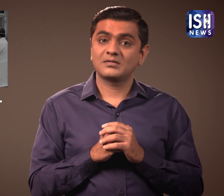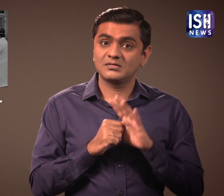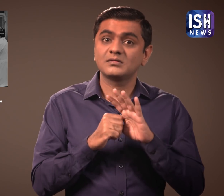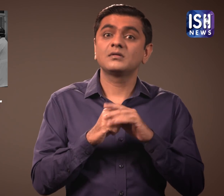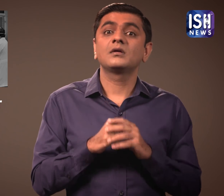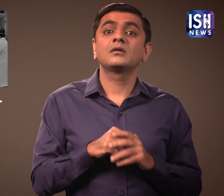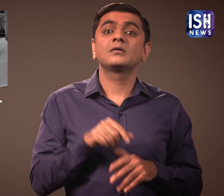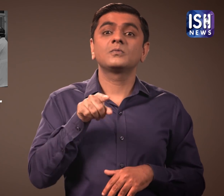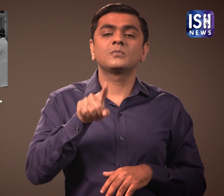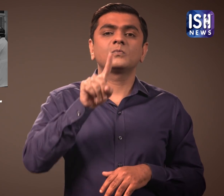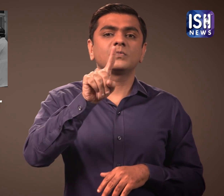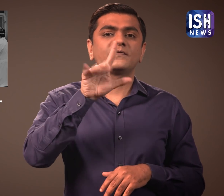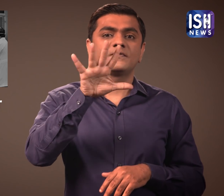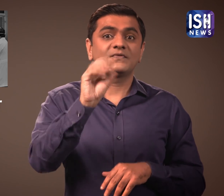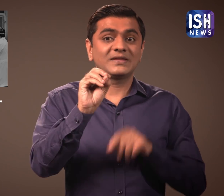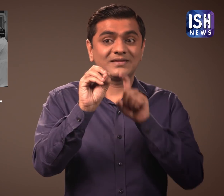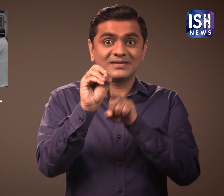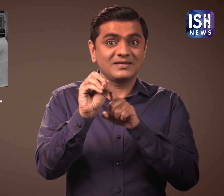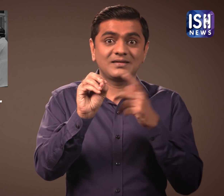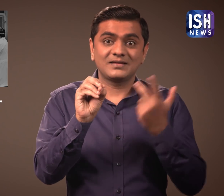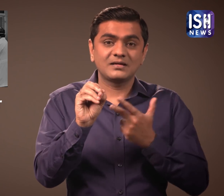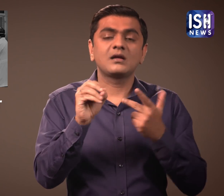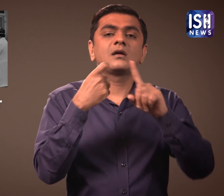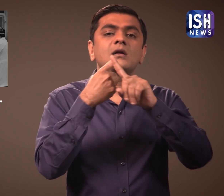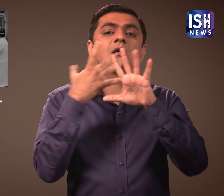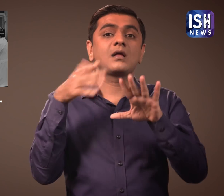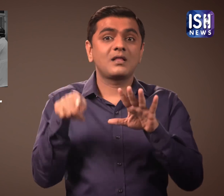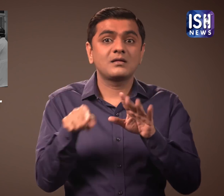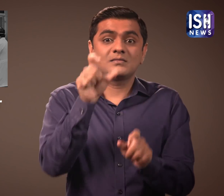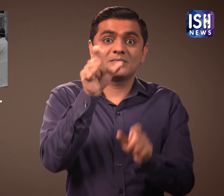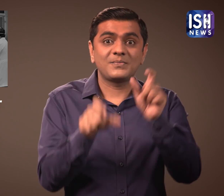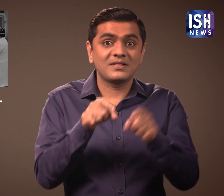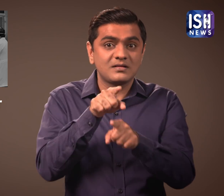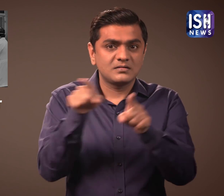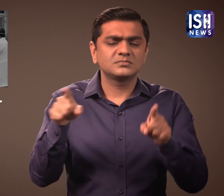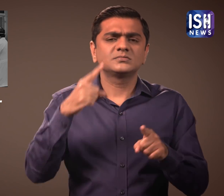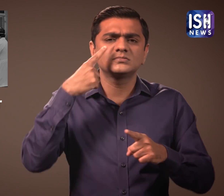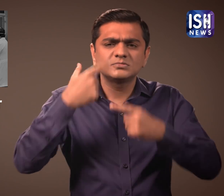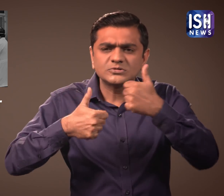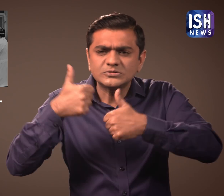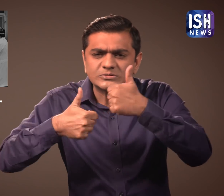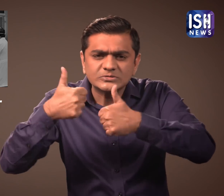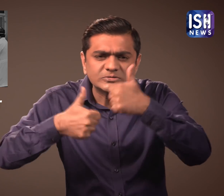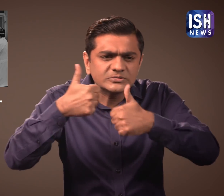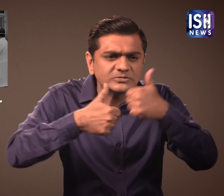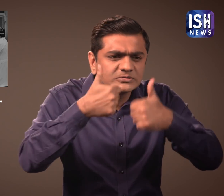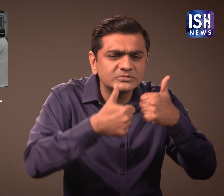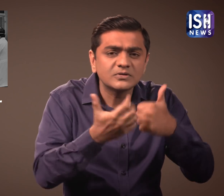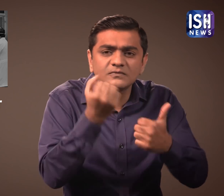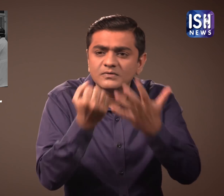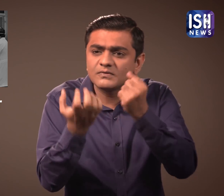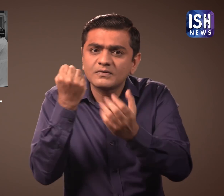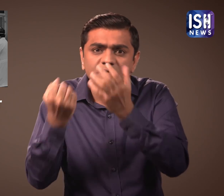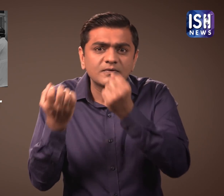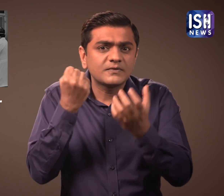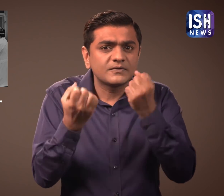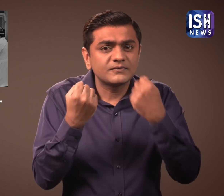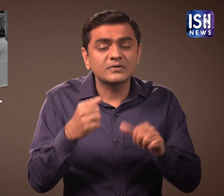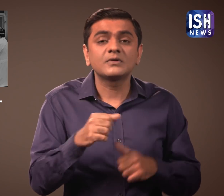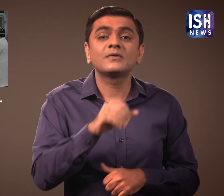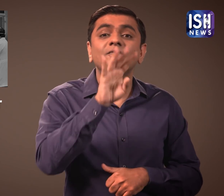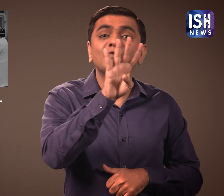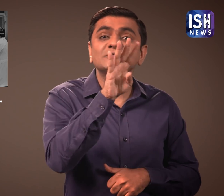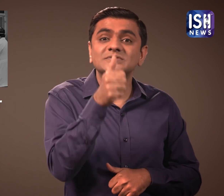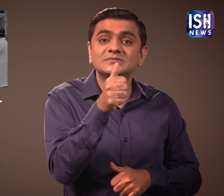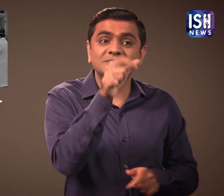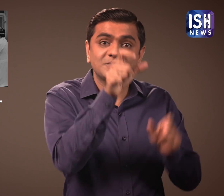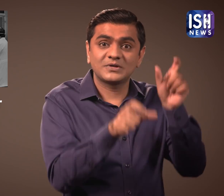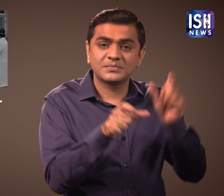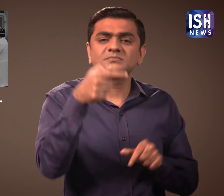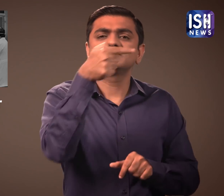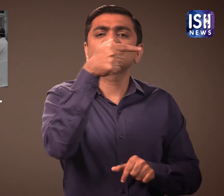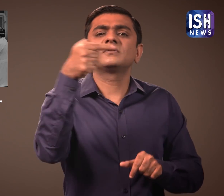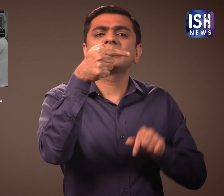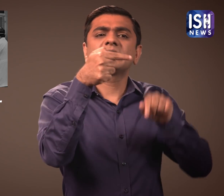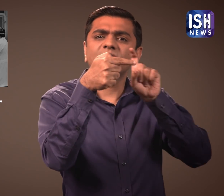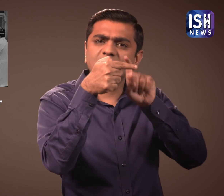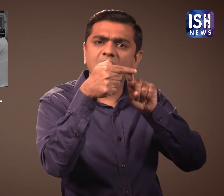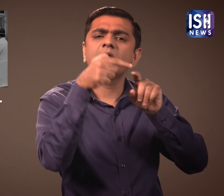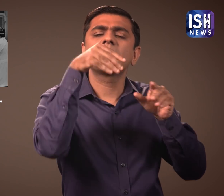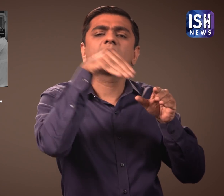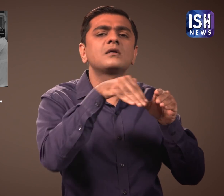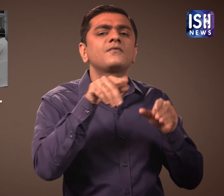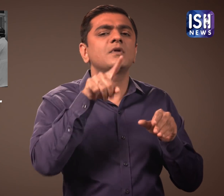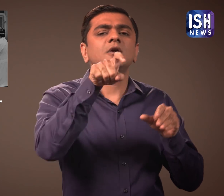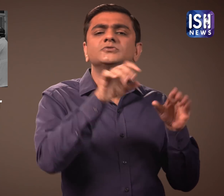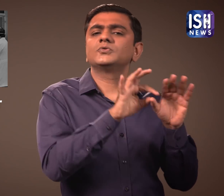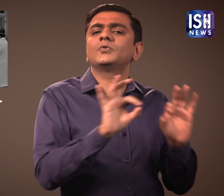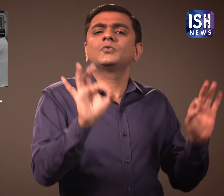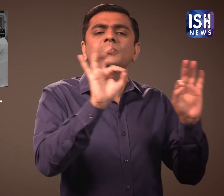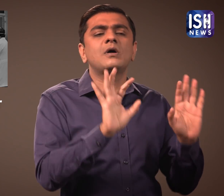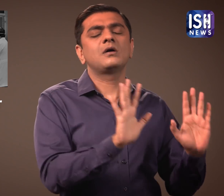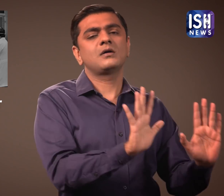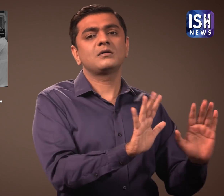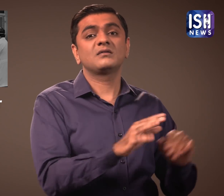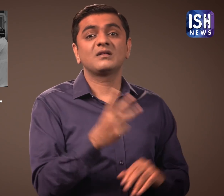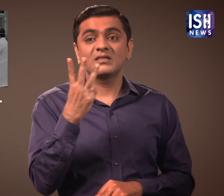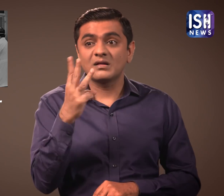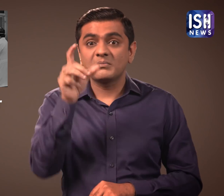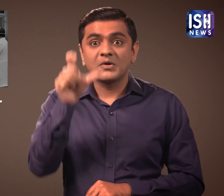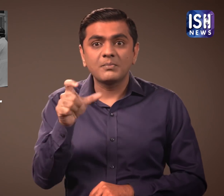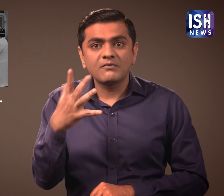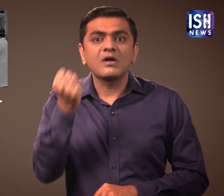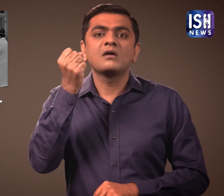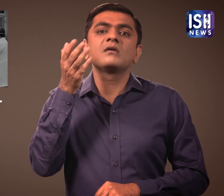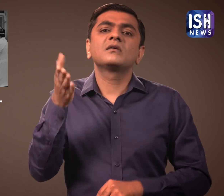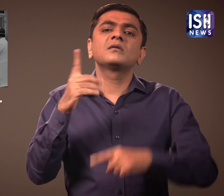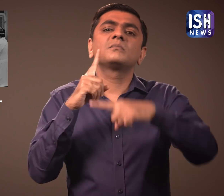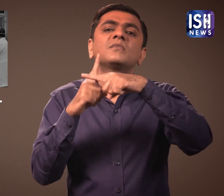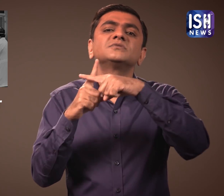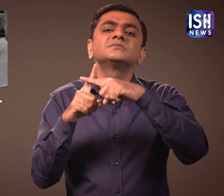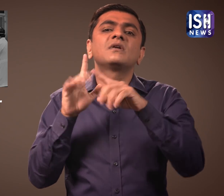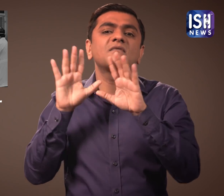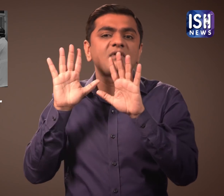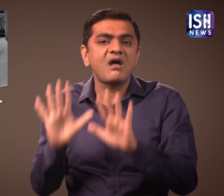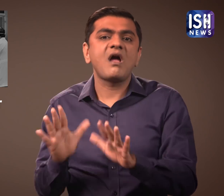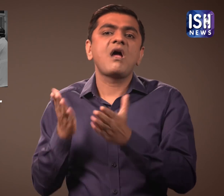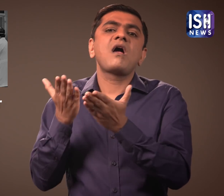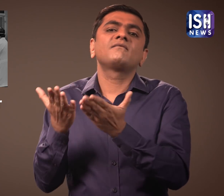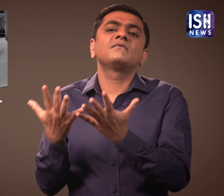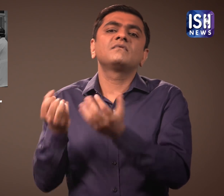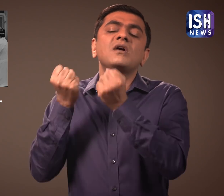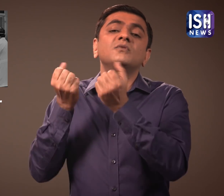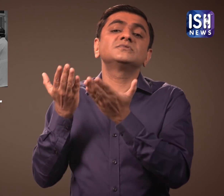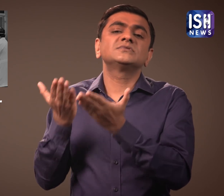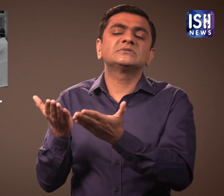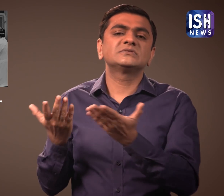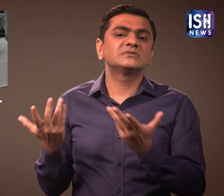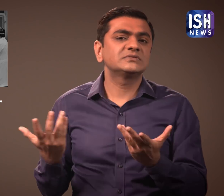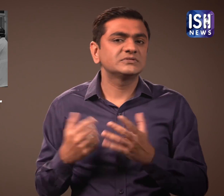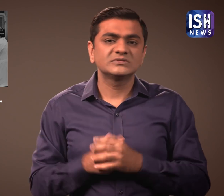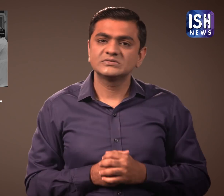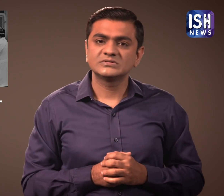Till now, 150 samples from Kerala have been sent for testing, of which 46 have tested negative and three positive.